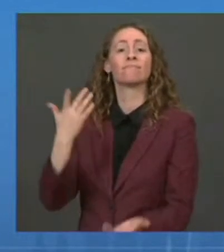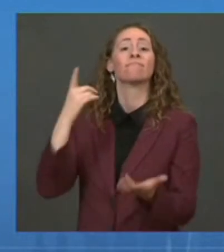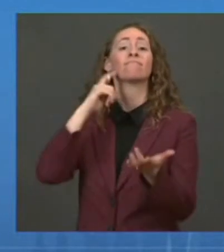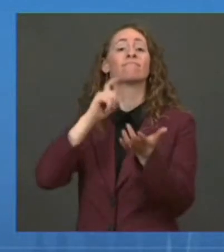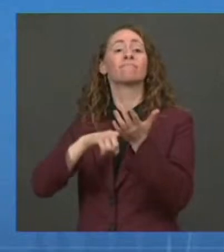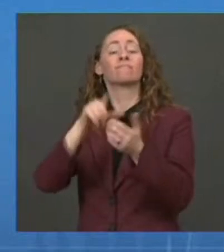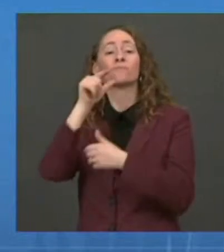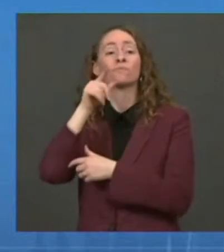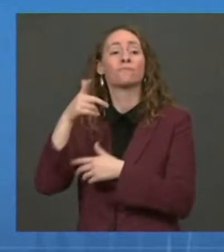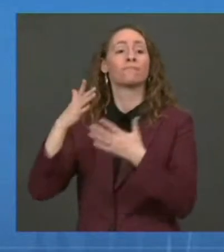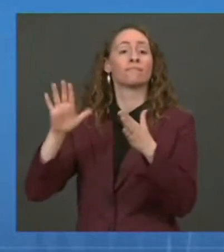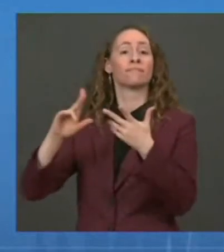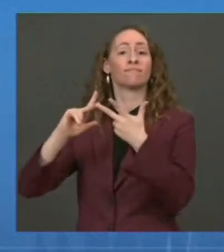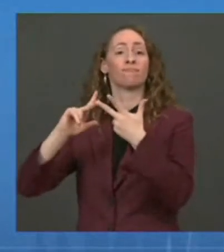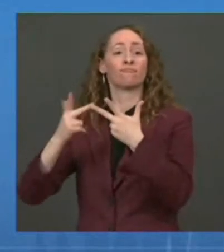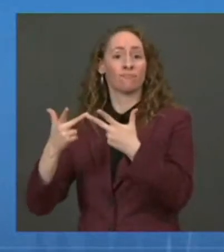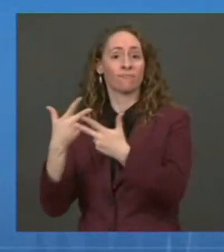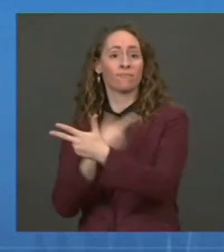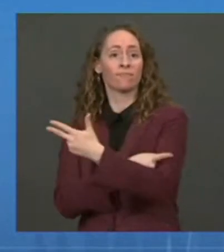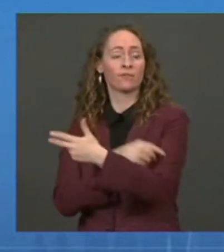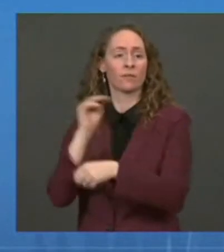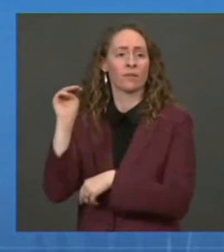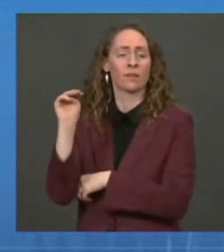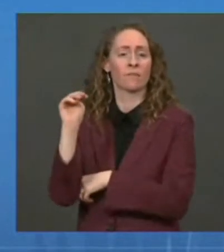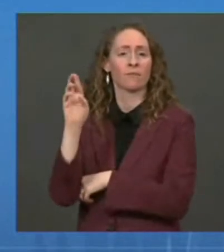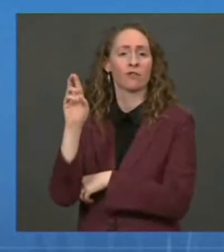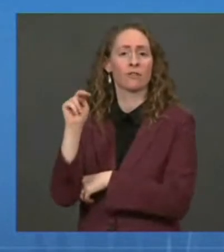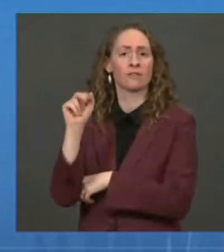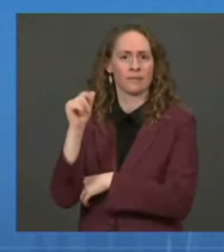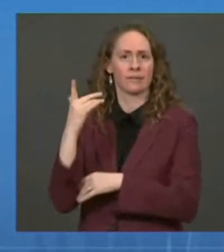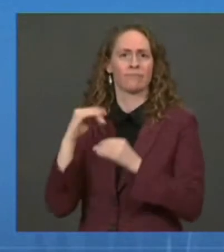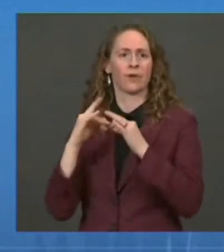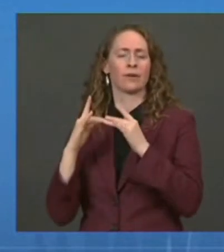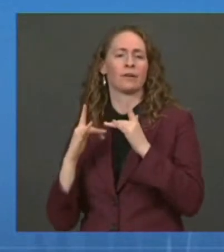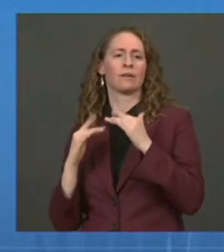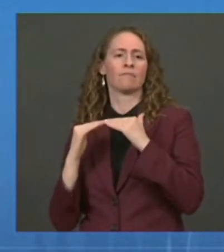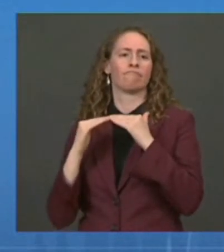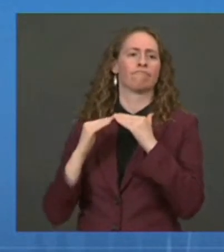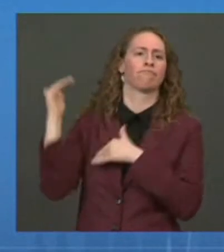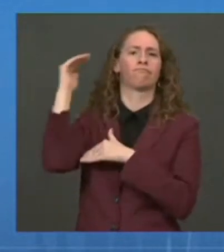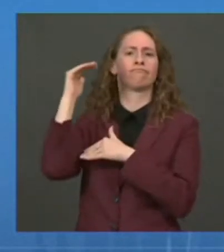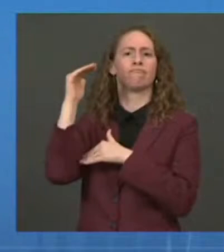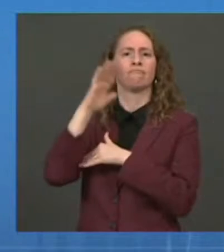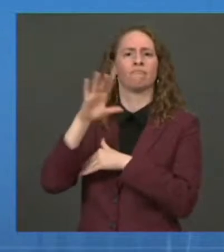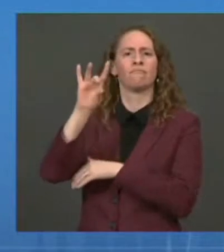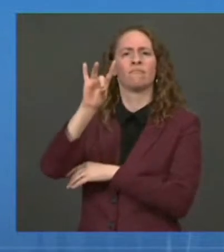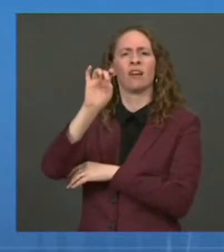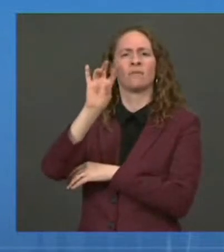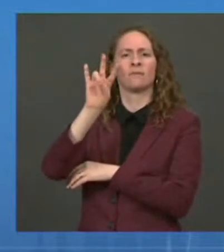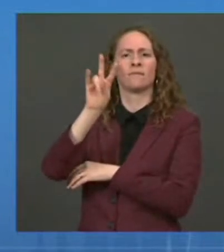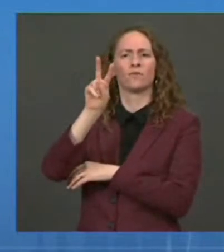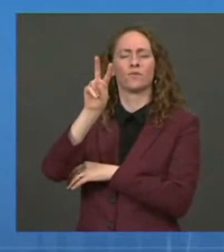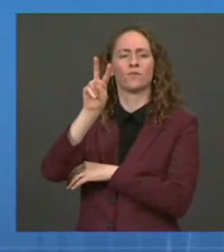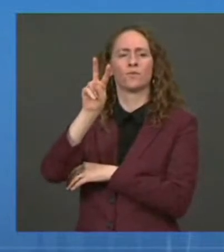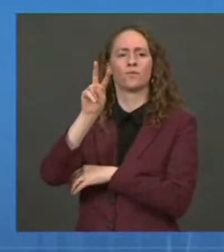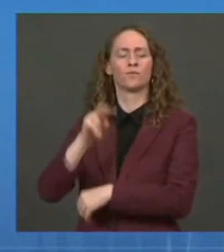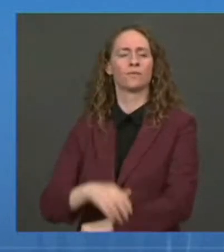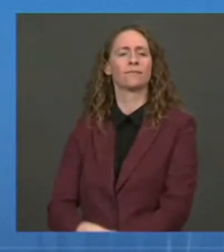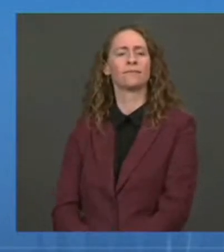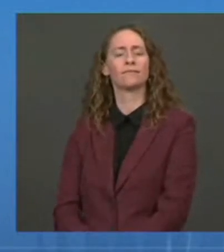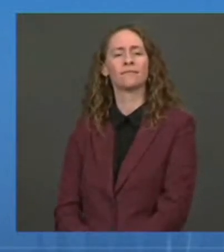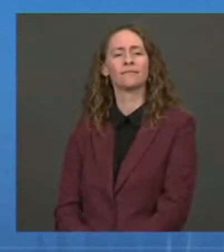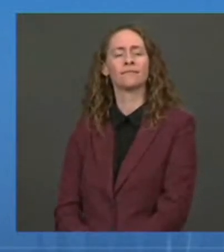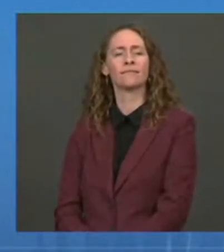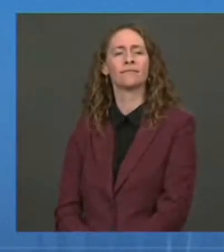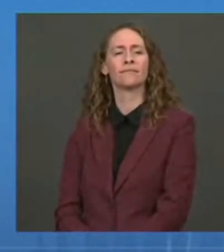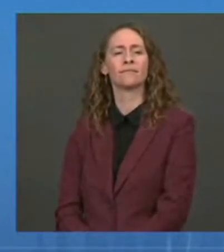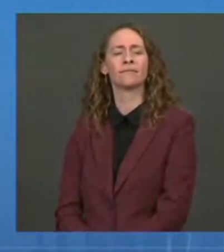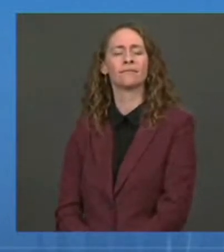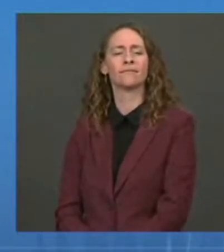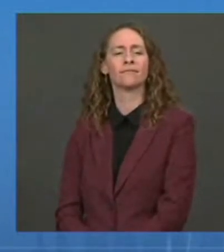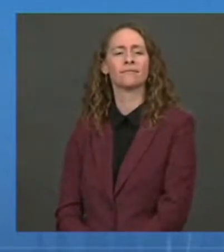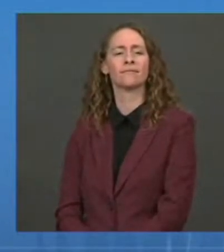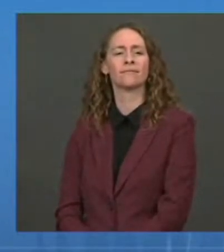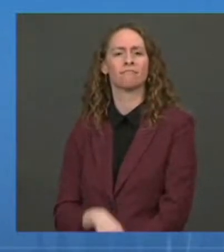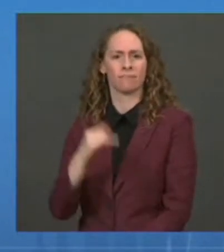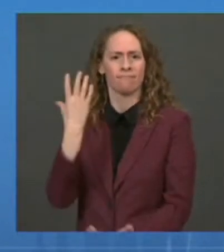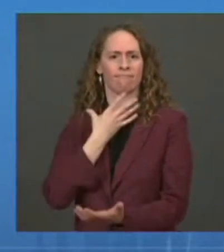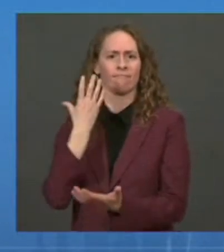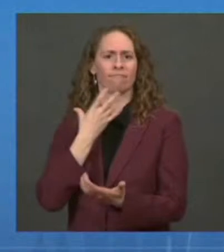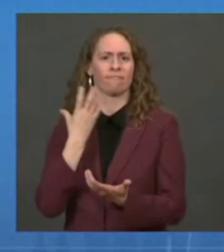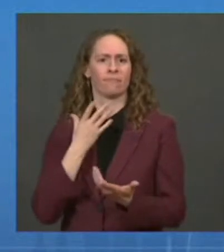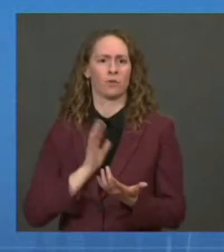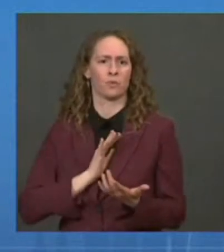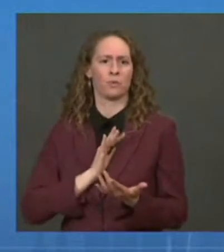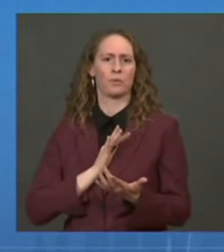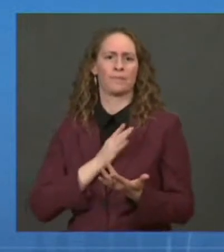THIRD SHOT BOOST IT WAS 55.